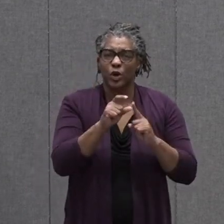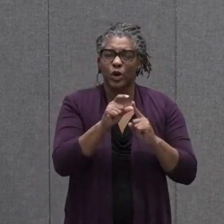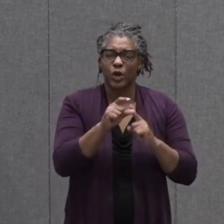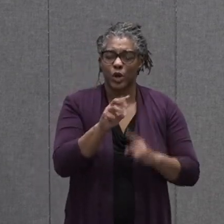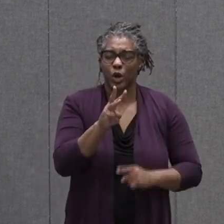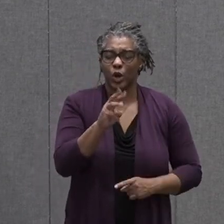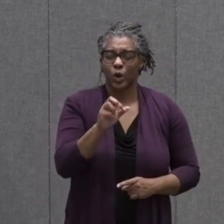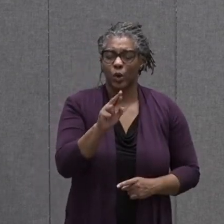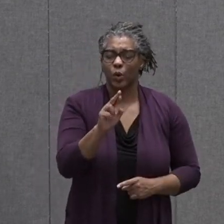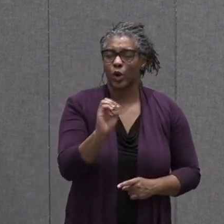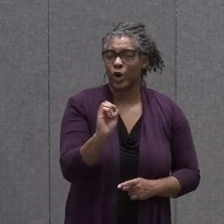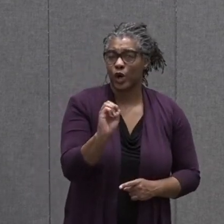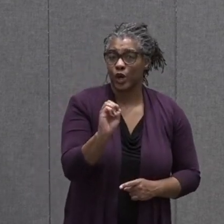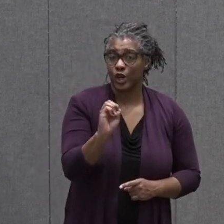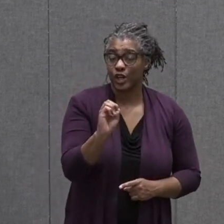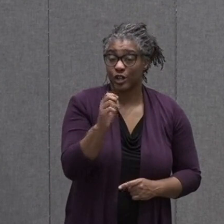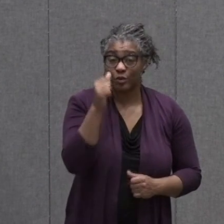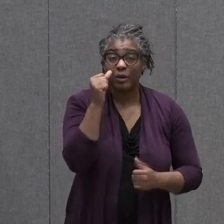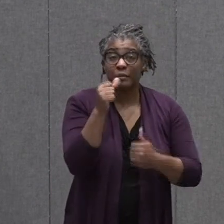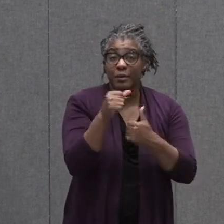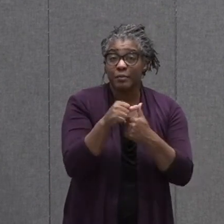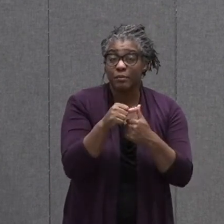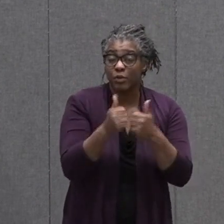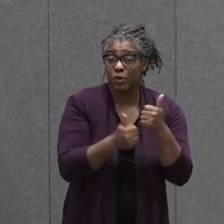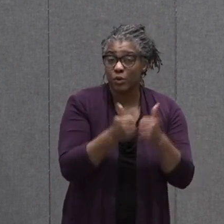Do you remember which four letters are in the word were?